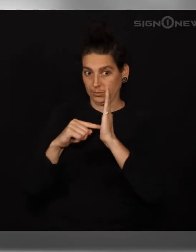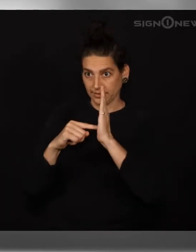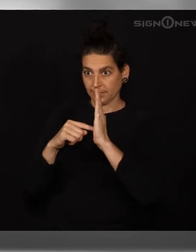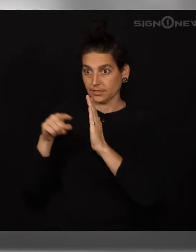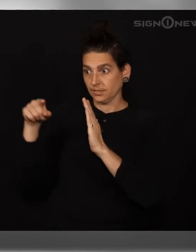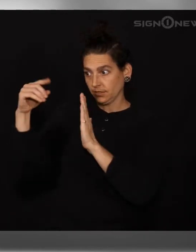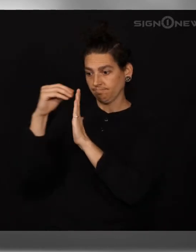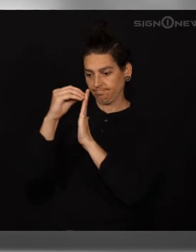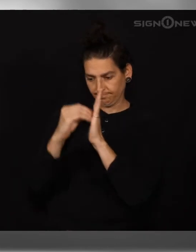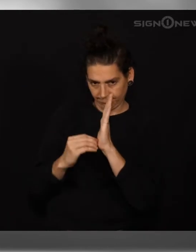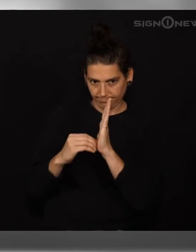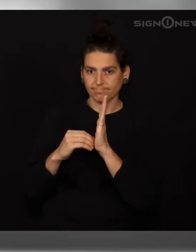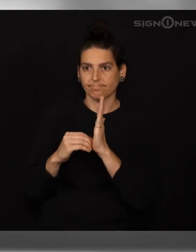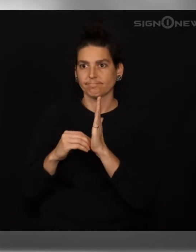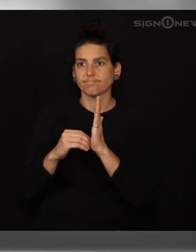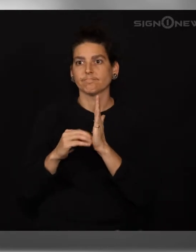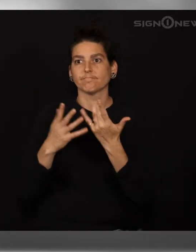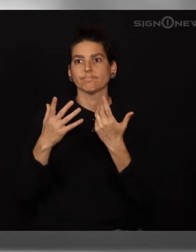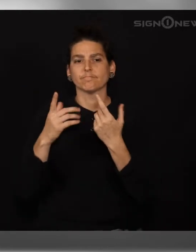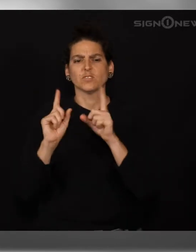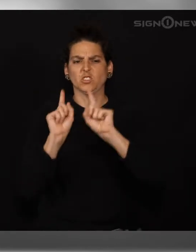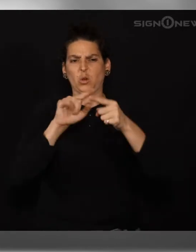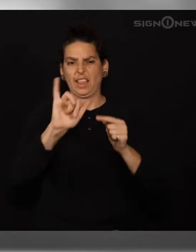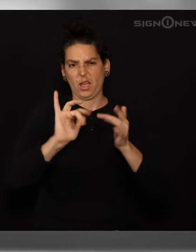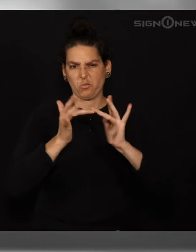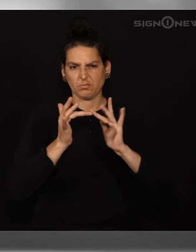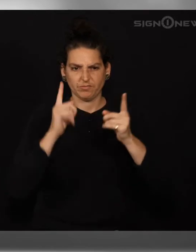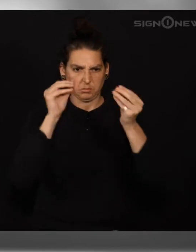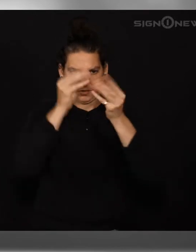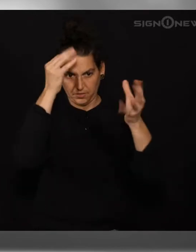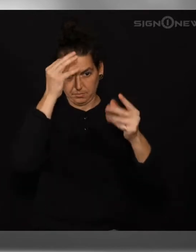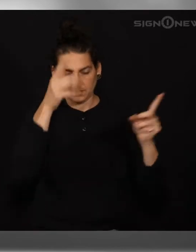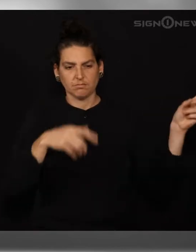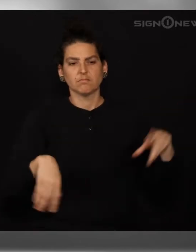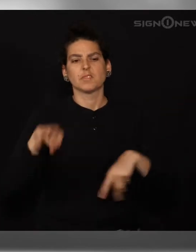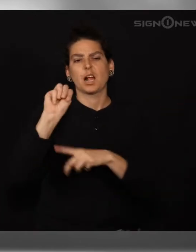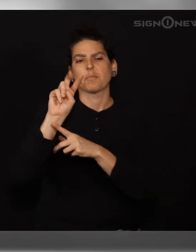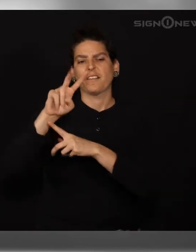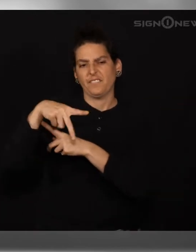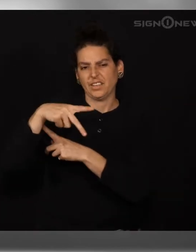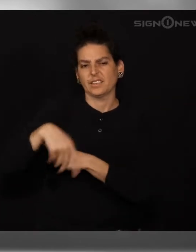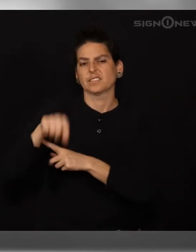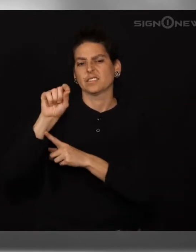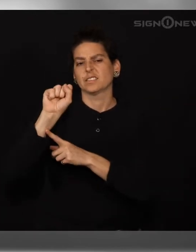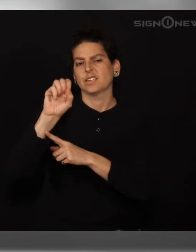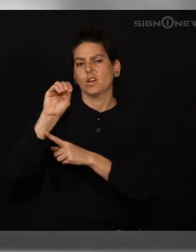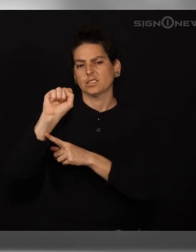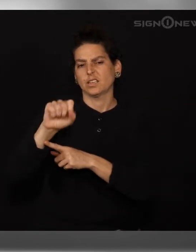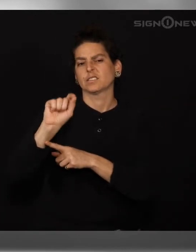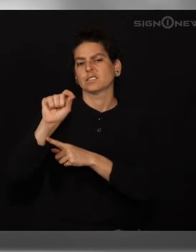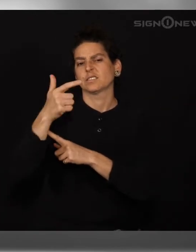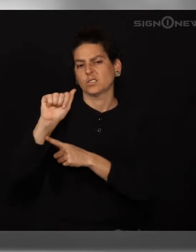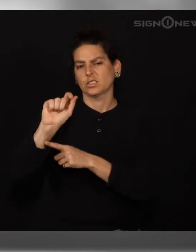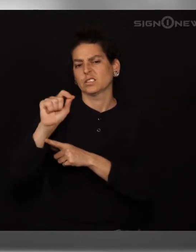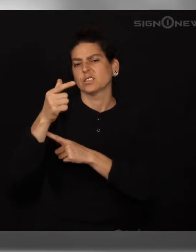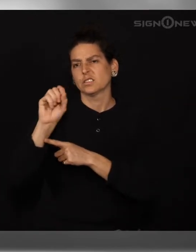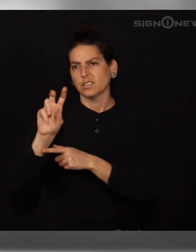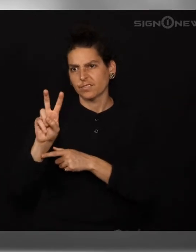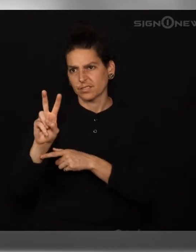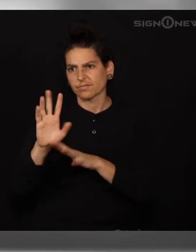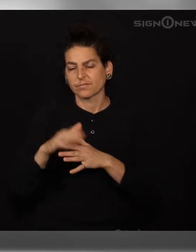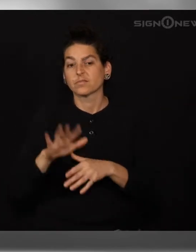Go to mvp.sos.ga.gov and enter your first initial, last name, county where you live,